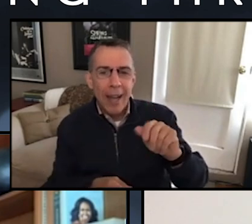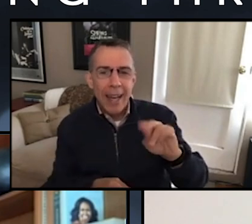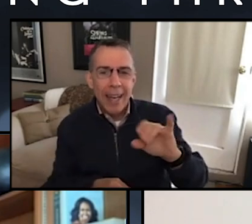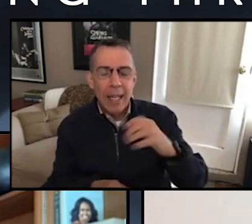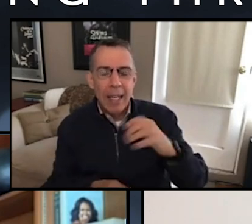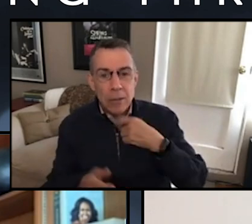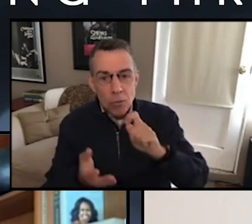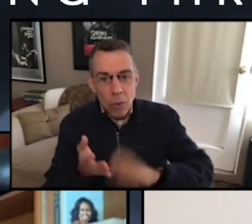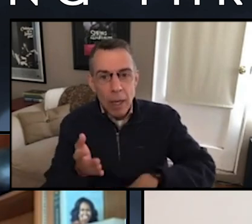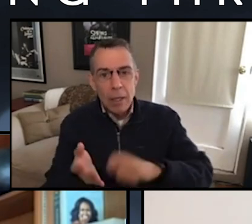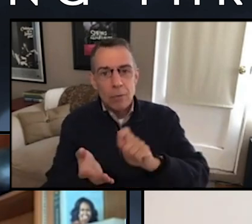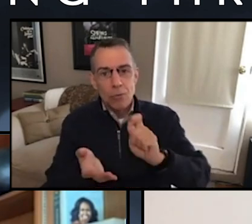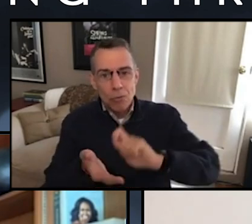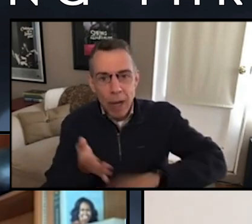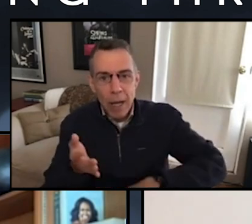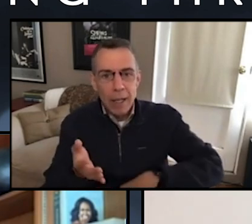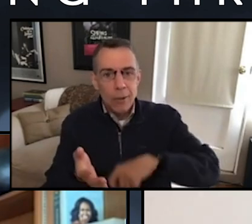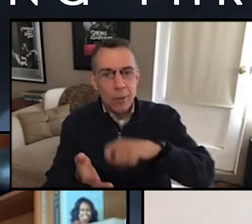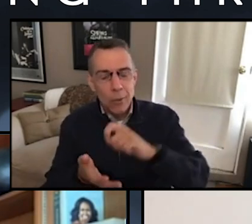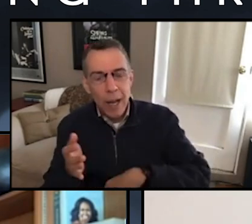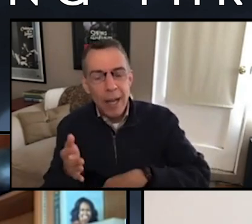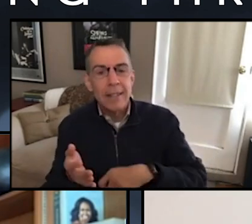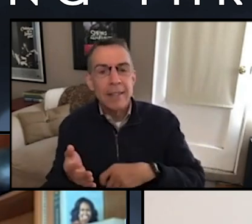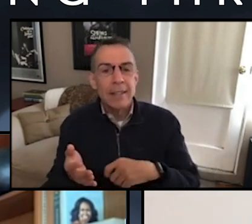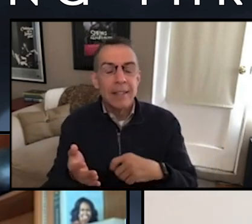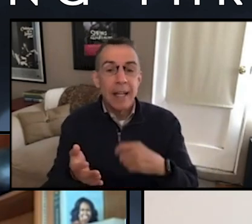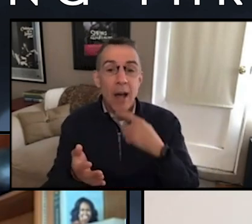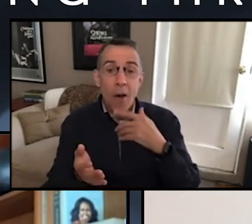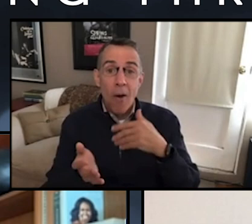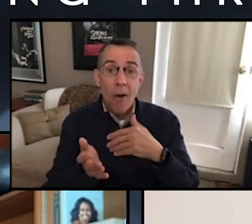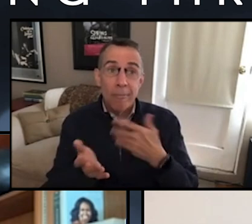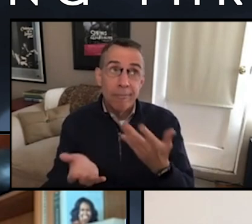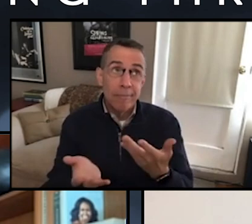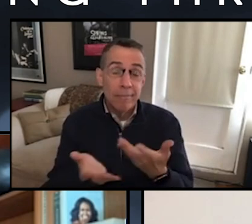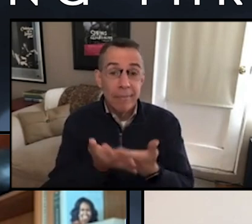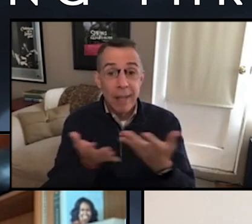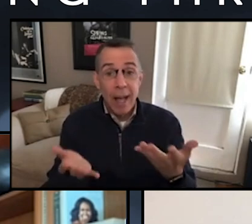kind of figuring out what. Because a lot of times, like, in my first response